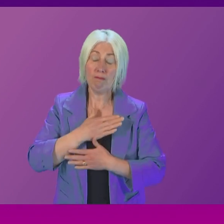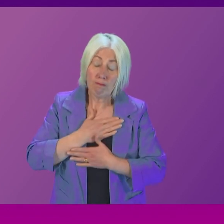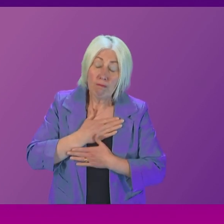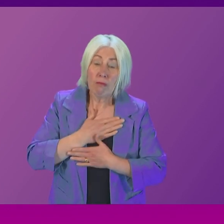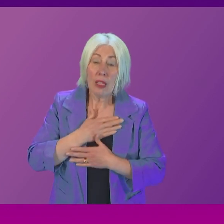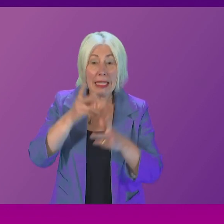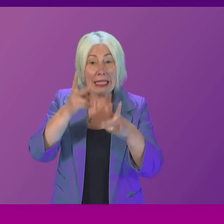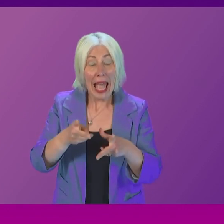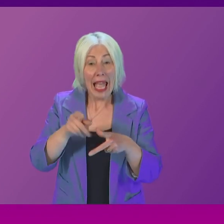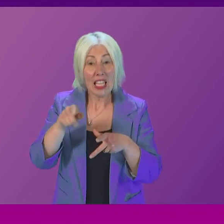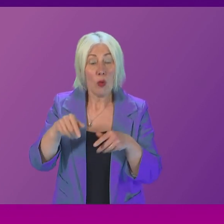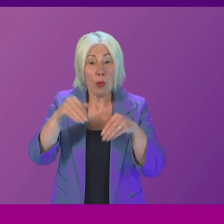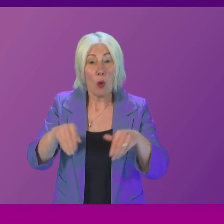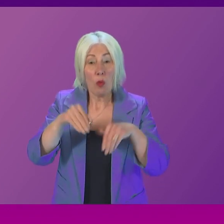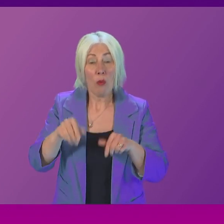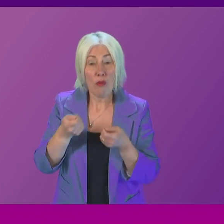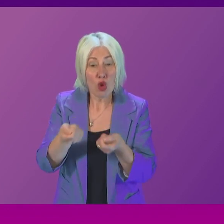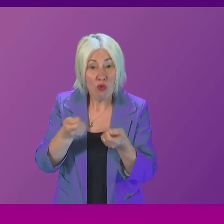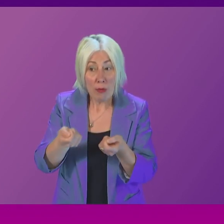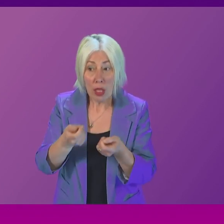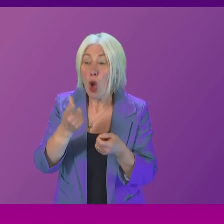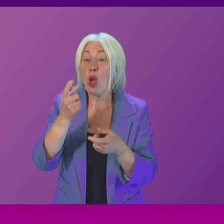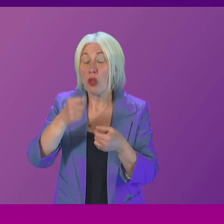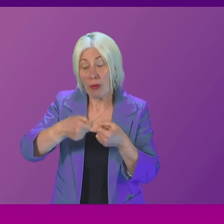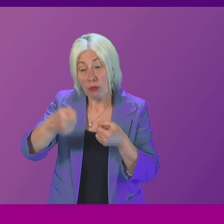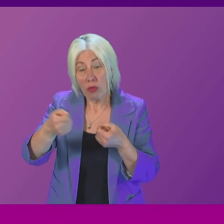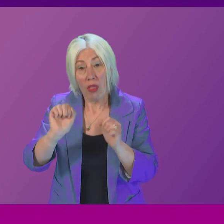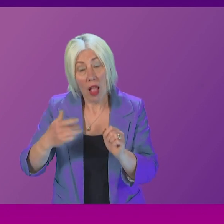have prolonged or, in some cases, saved their life.